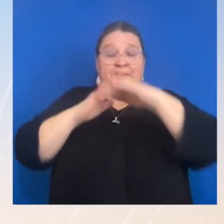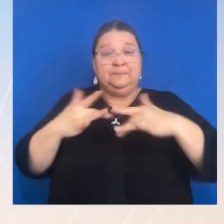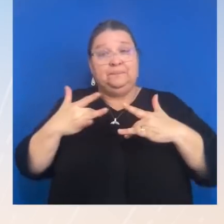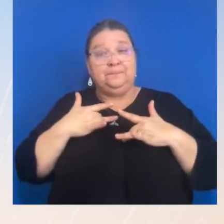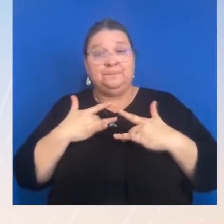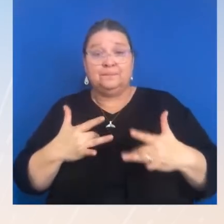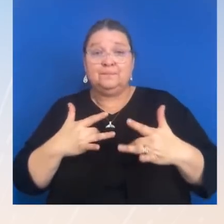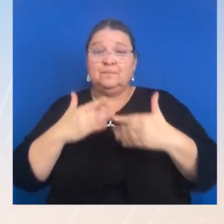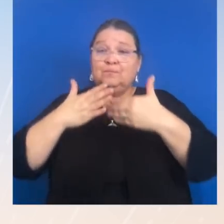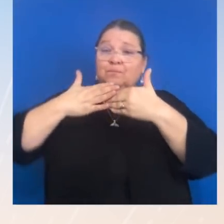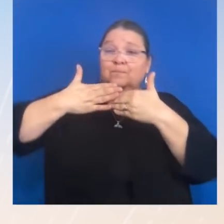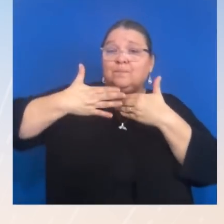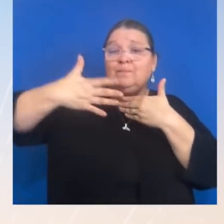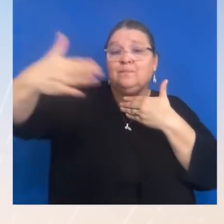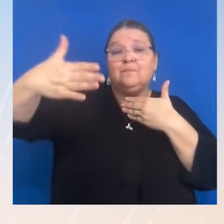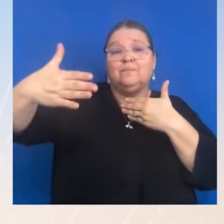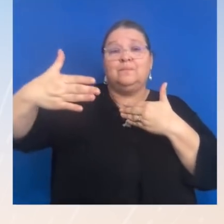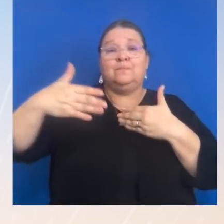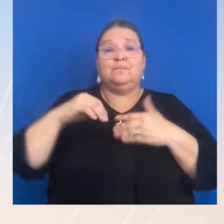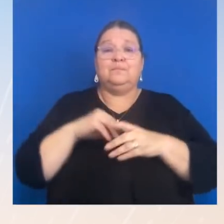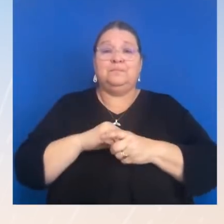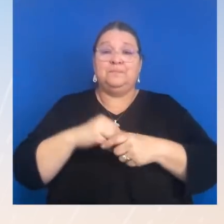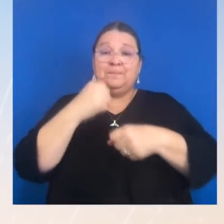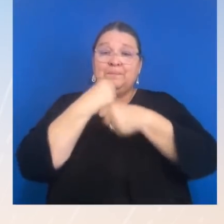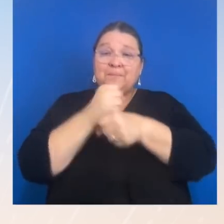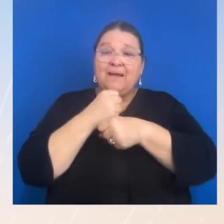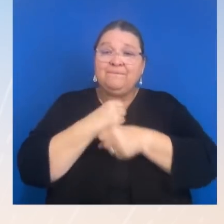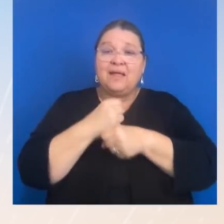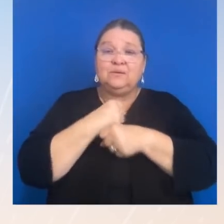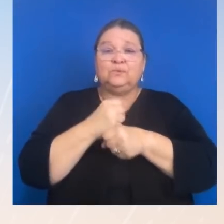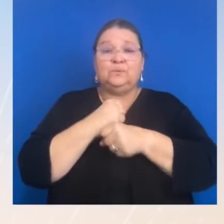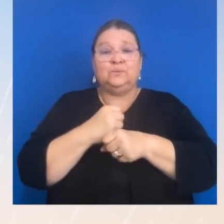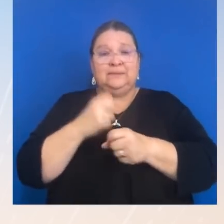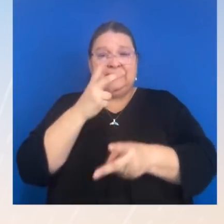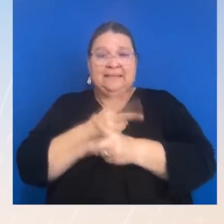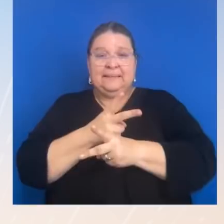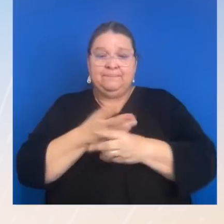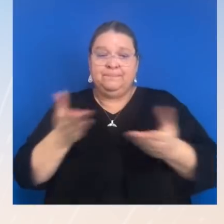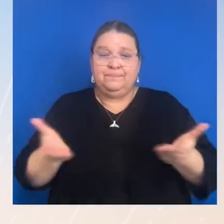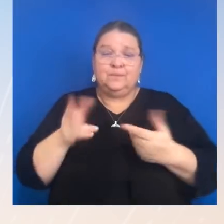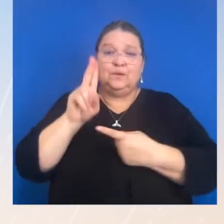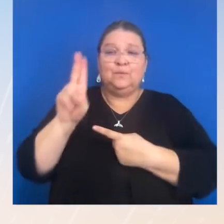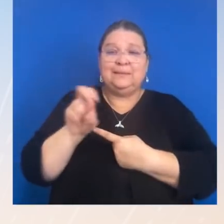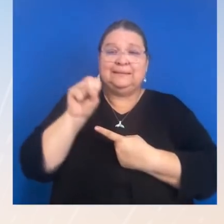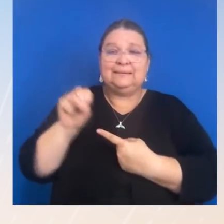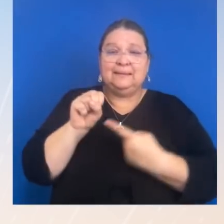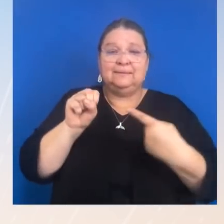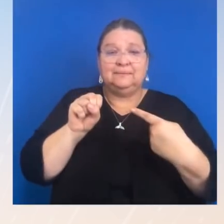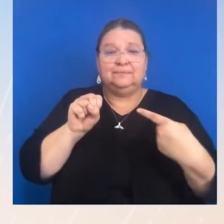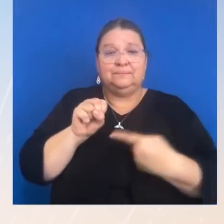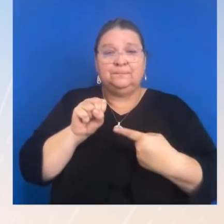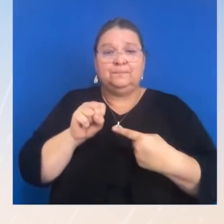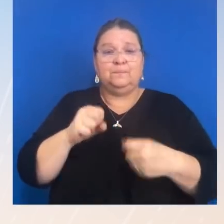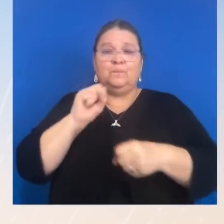in the U.S., semiconductors. The Americans that woke up with another round of headlines about inflation this morning,